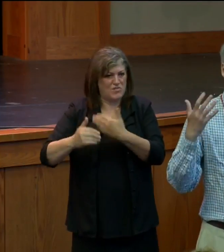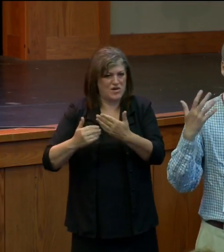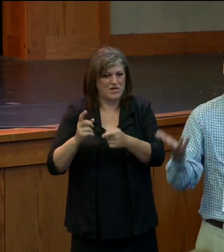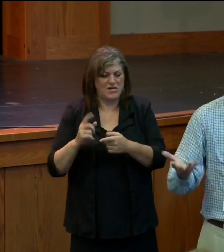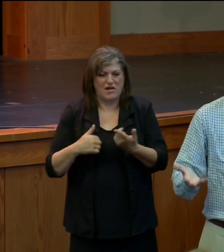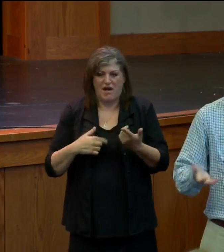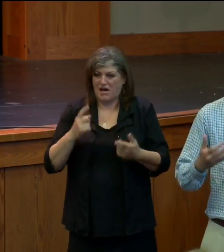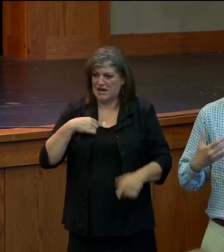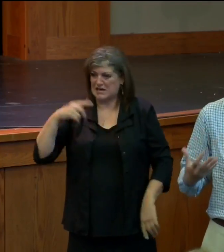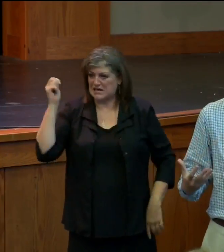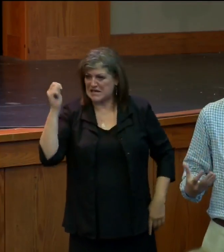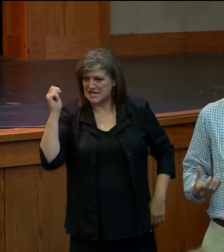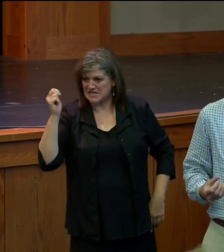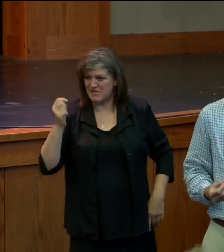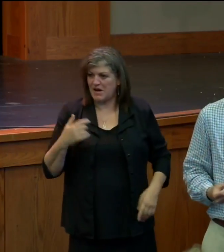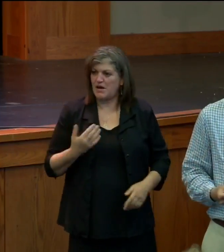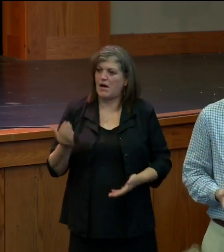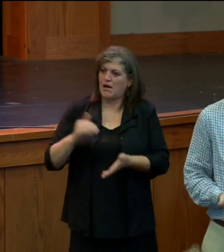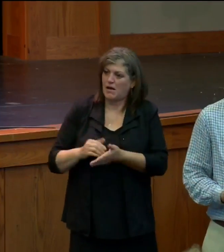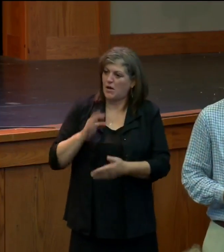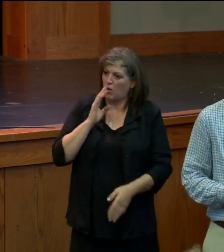I CAN TESTIFY BEFORE THE D.C. COUNCIL OR E-MAIL MY